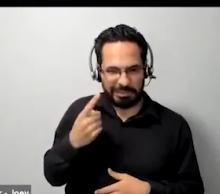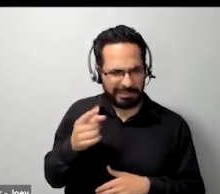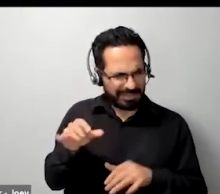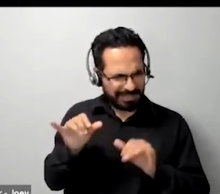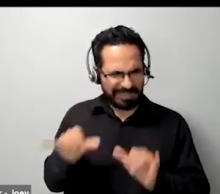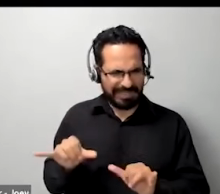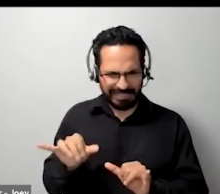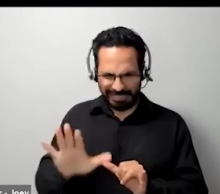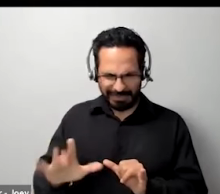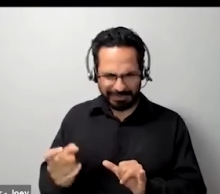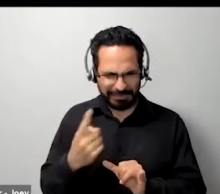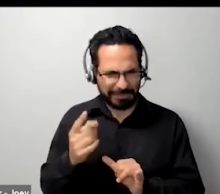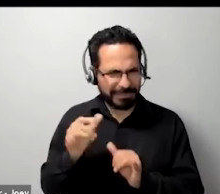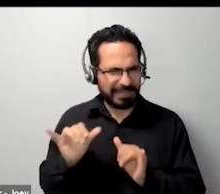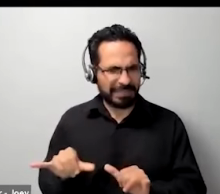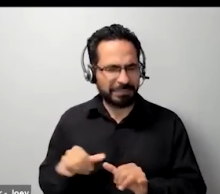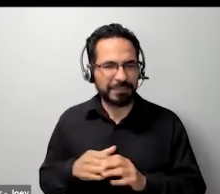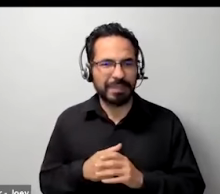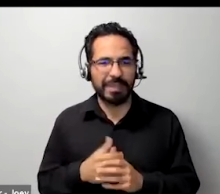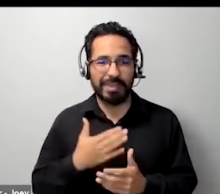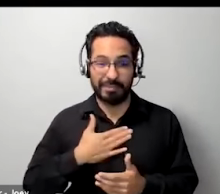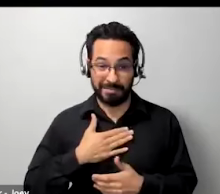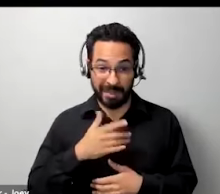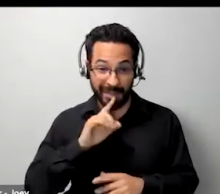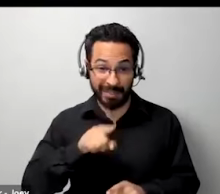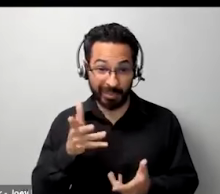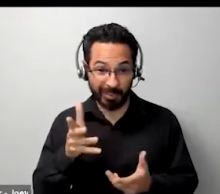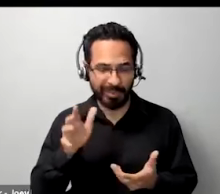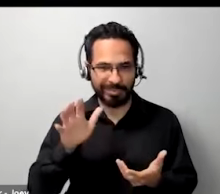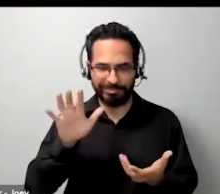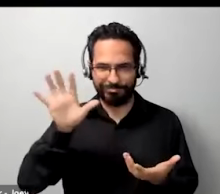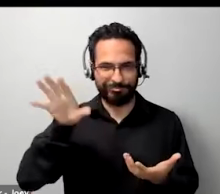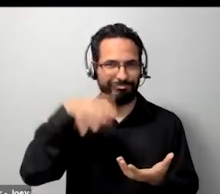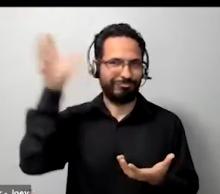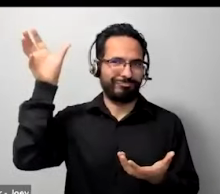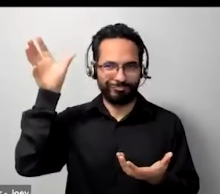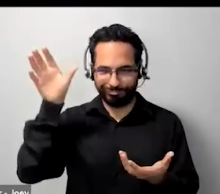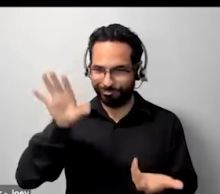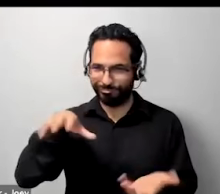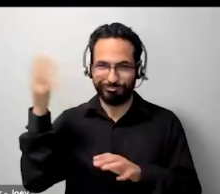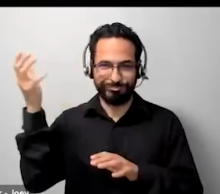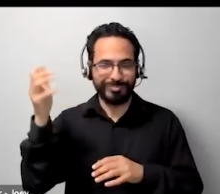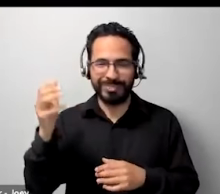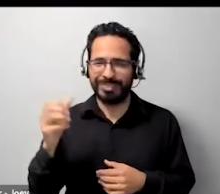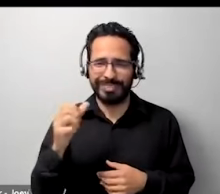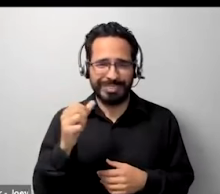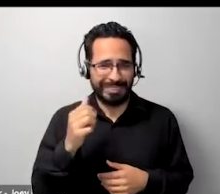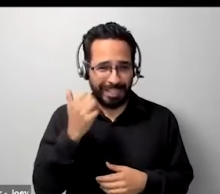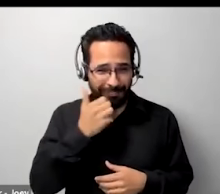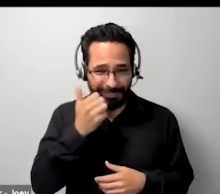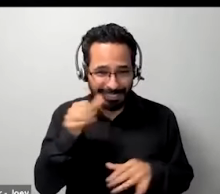and my answer is chaos. I don't have a typical day.